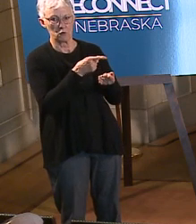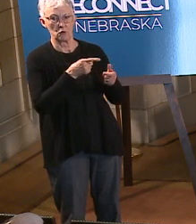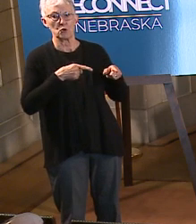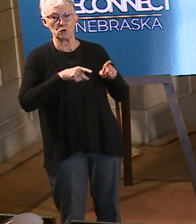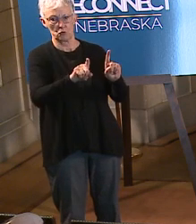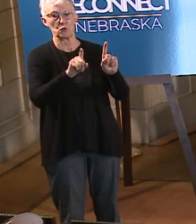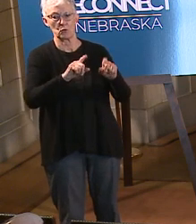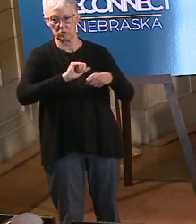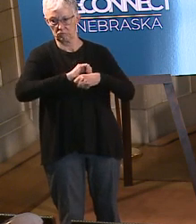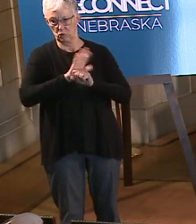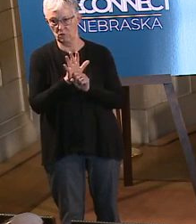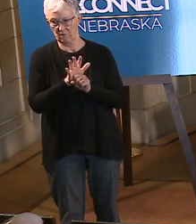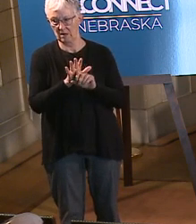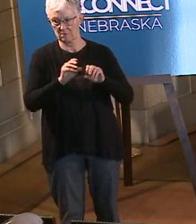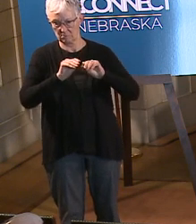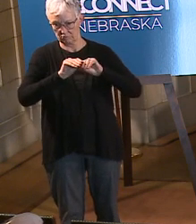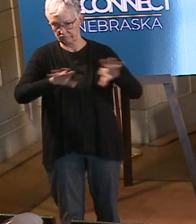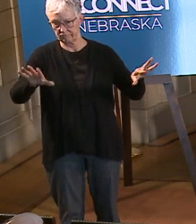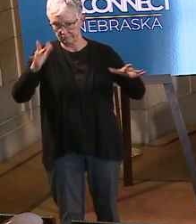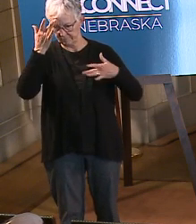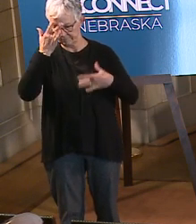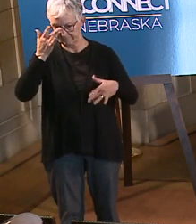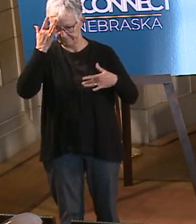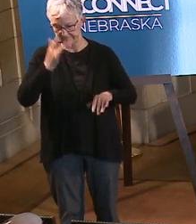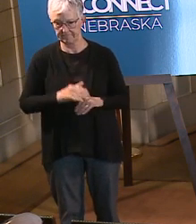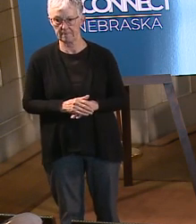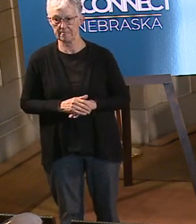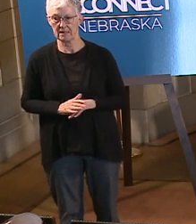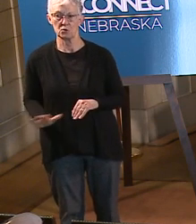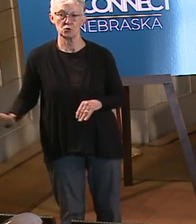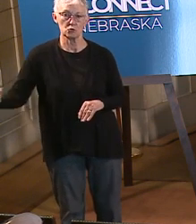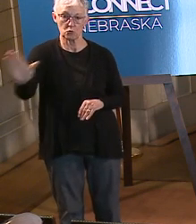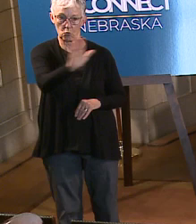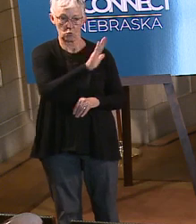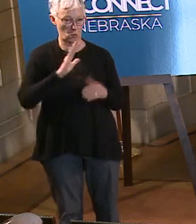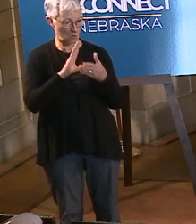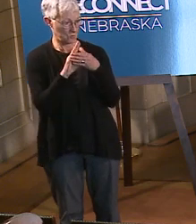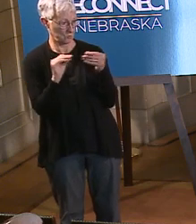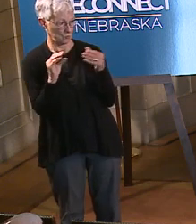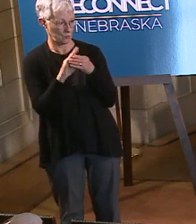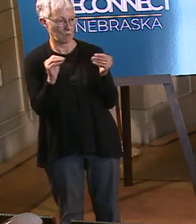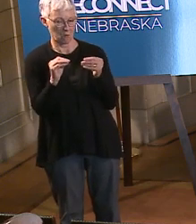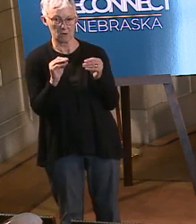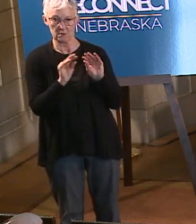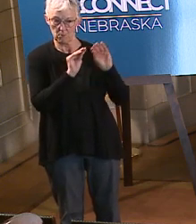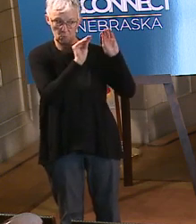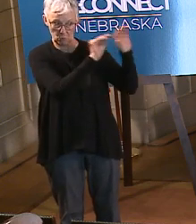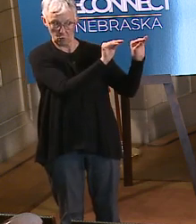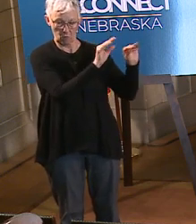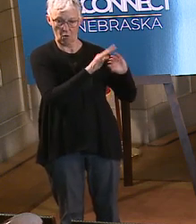THEIR LIVES AND PROVIDED ENCOURAGEMENT AND RESOURCES